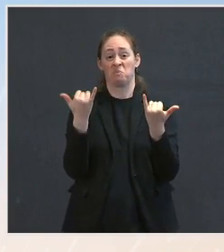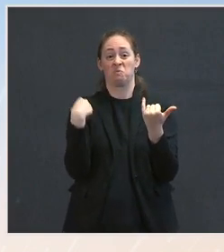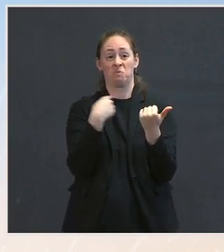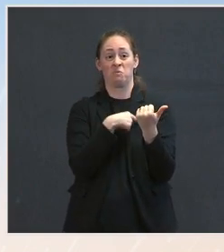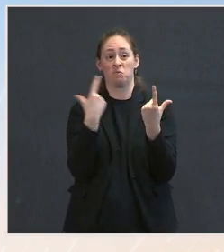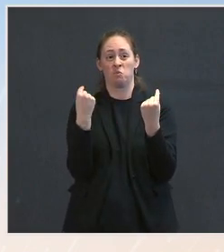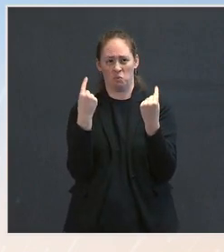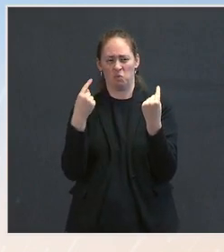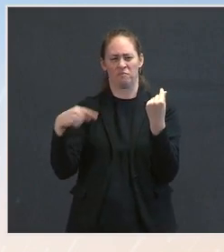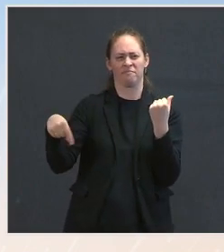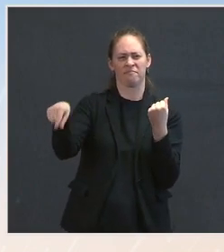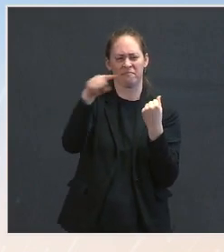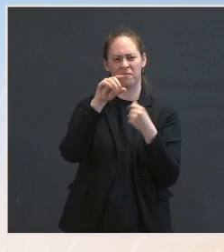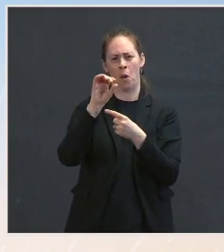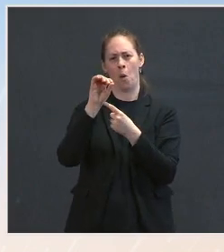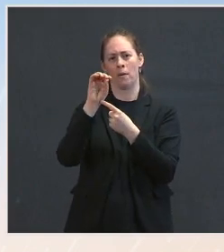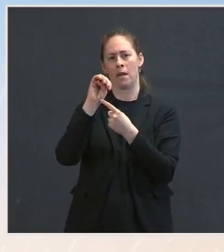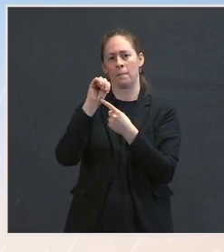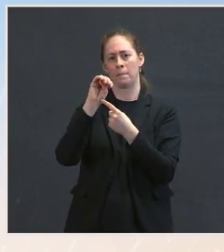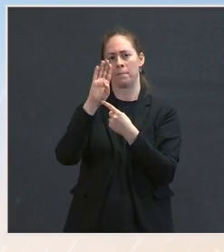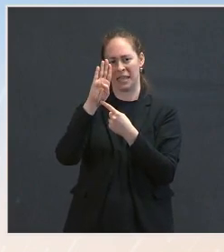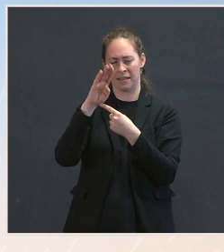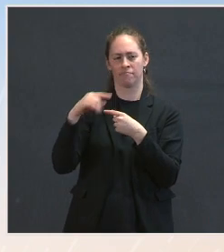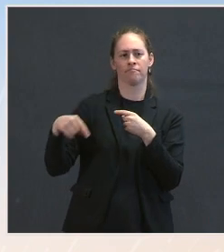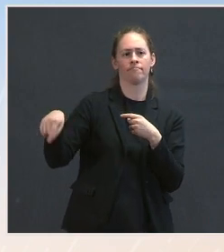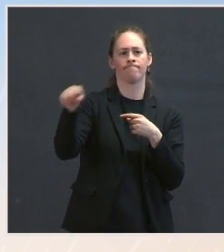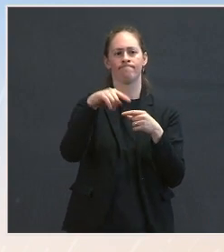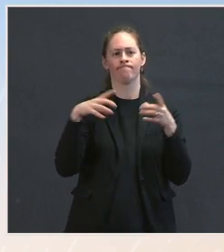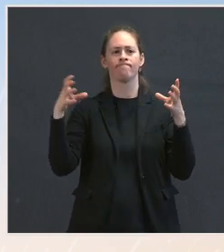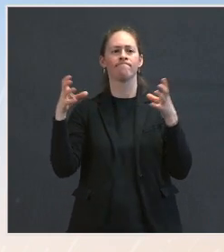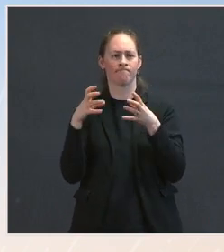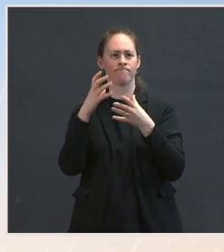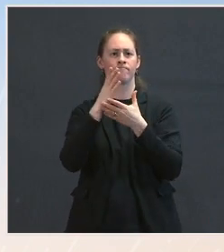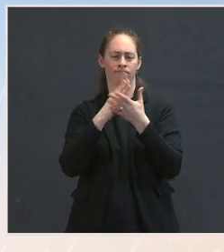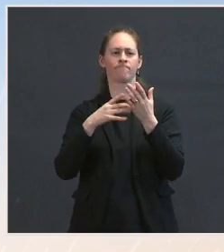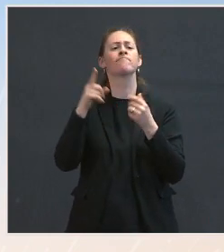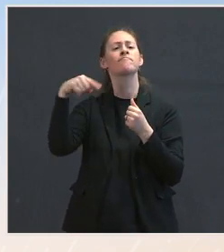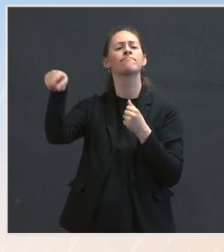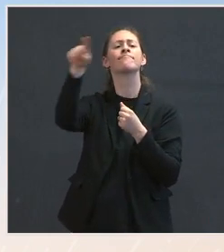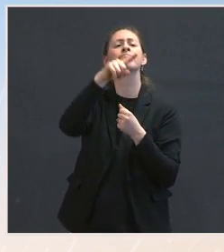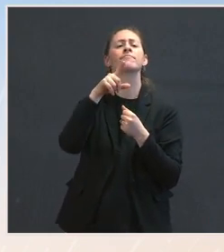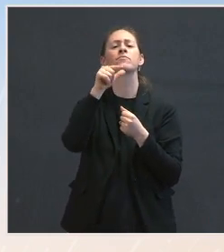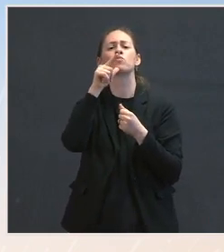many of whom are career officials who are working through administrations to put budgets together.